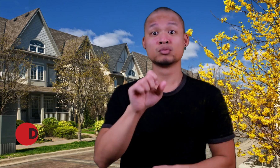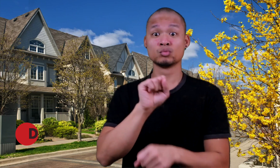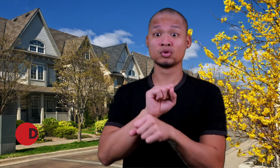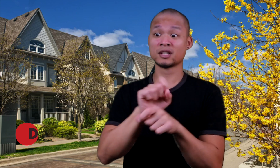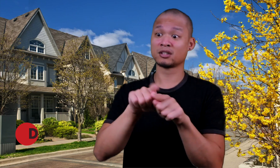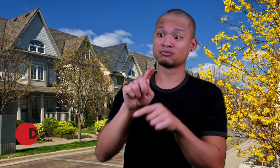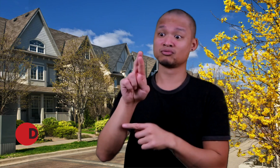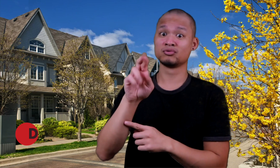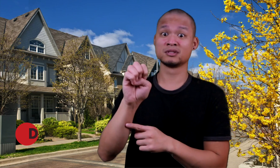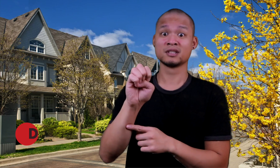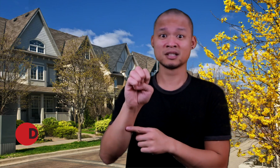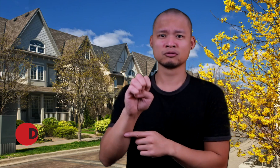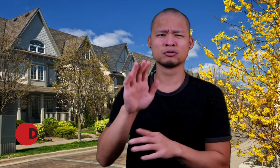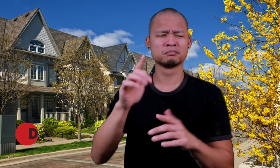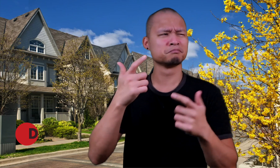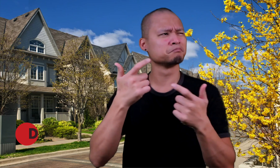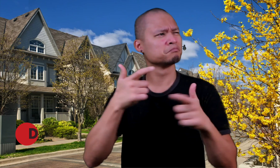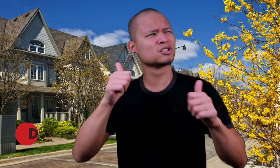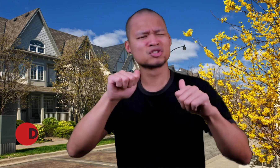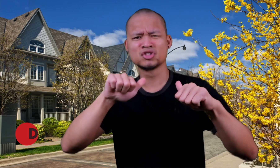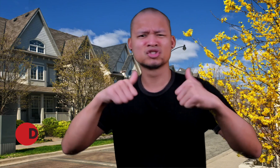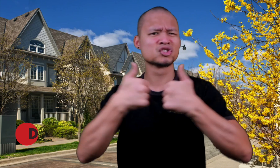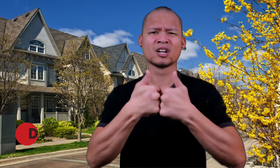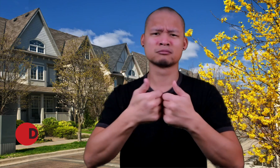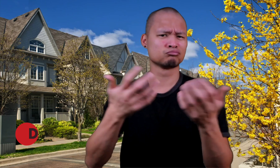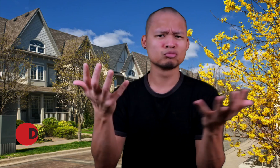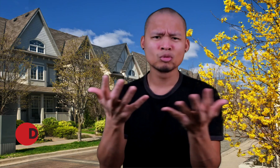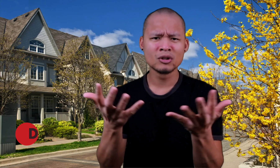you have working as a real estate agent?